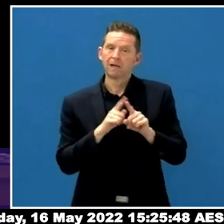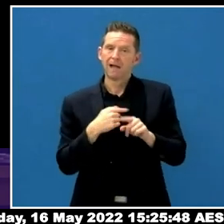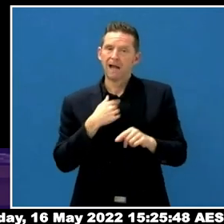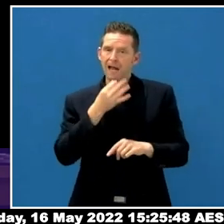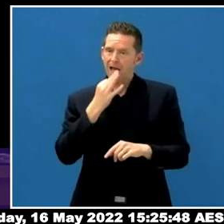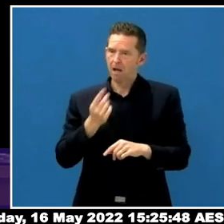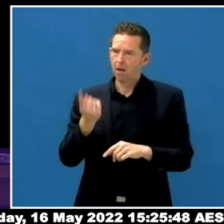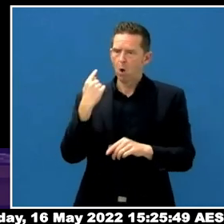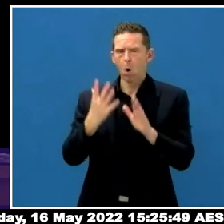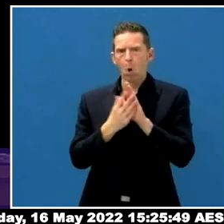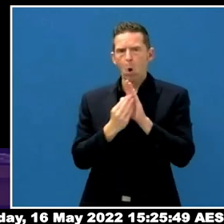You asked Afford for those?